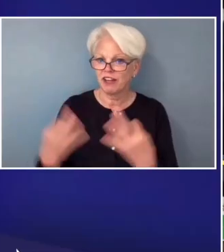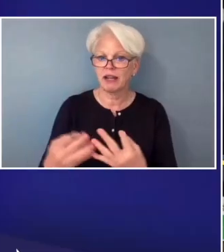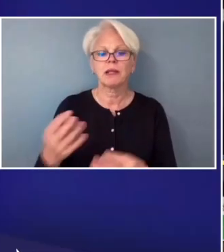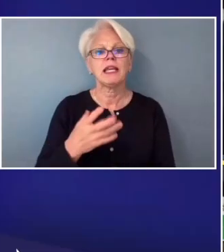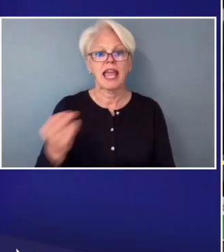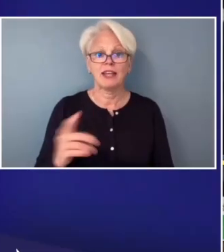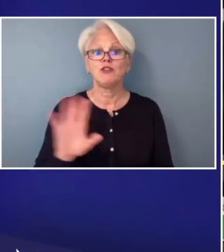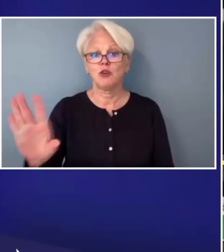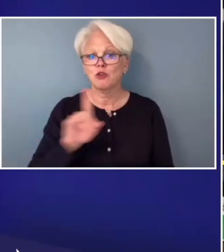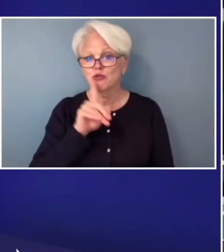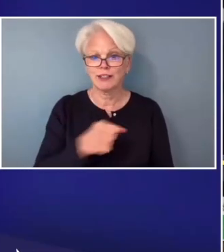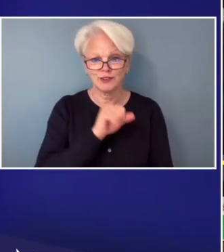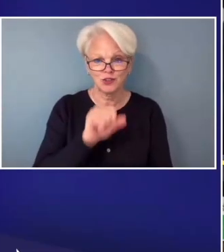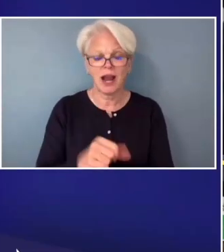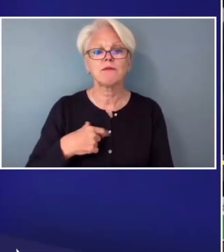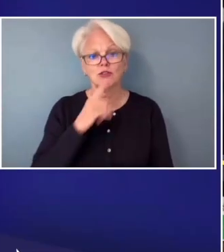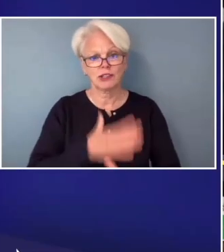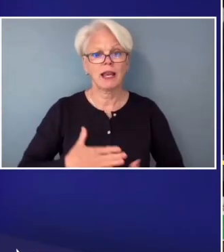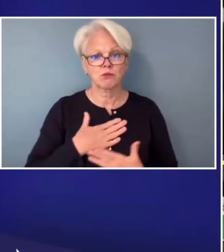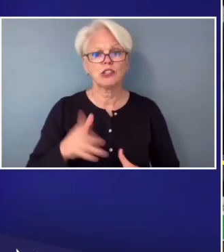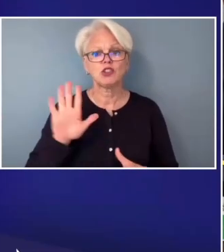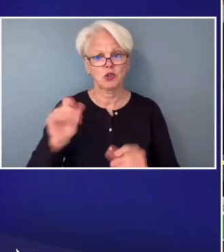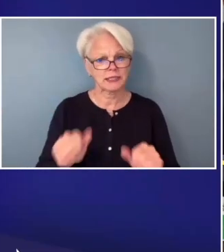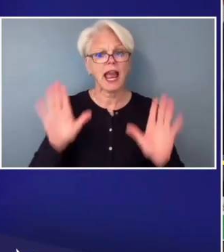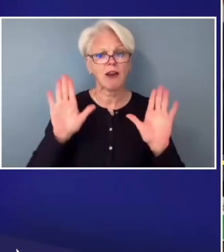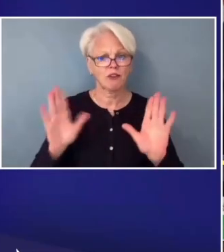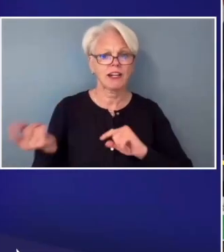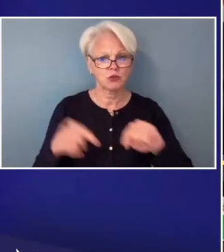So again, we really appreciate the sacrifice that you make coming and helping us out on this. Thank you.